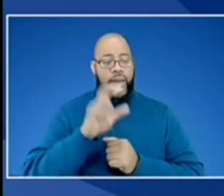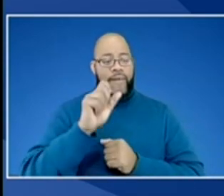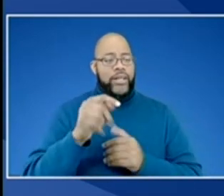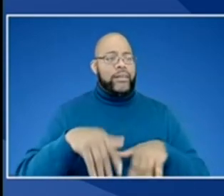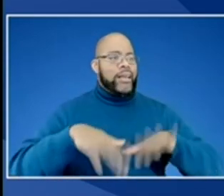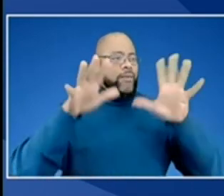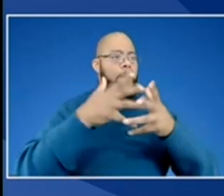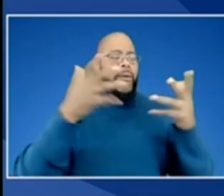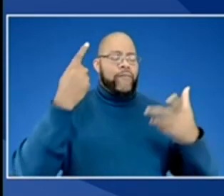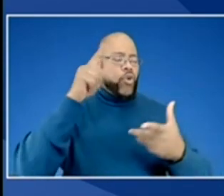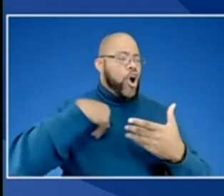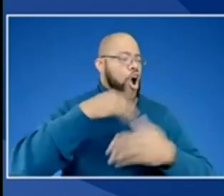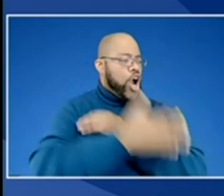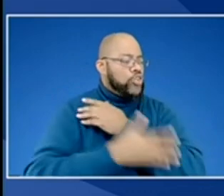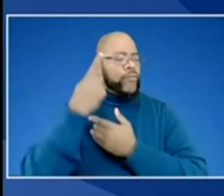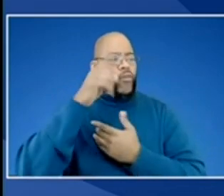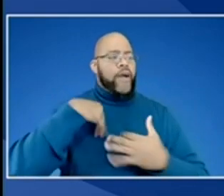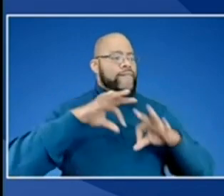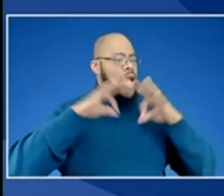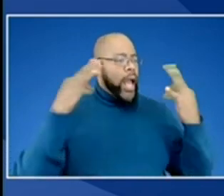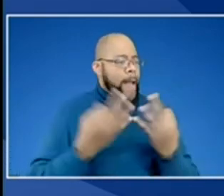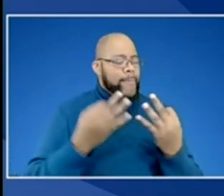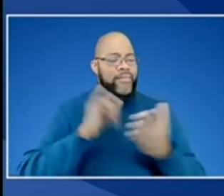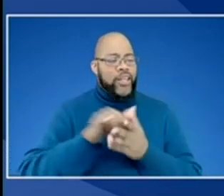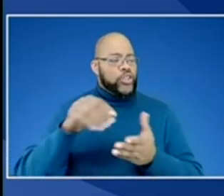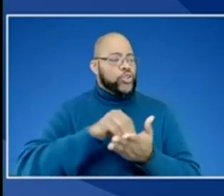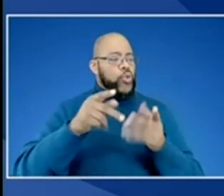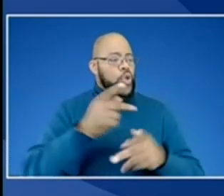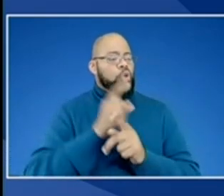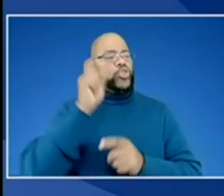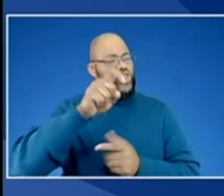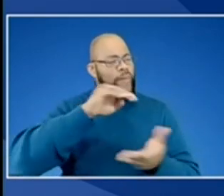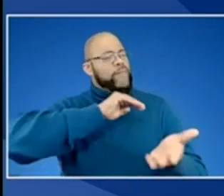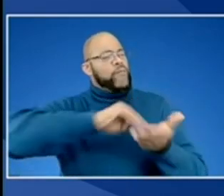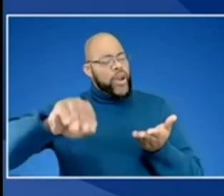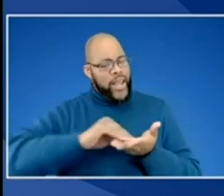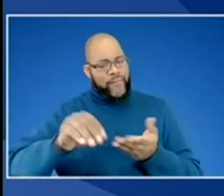country and for our families that their student loans should be forgiven, or the